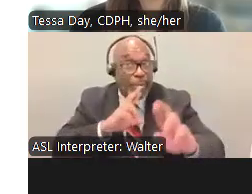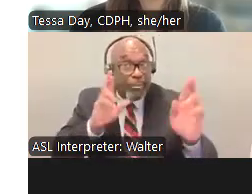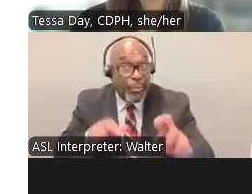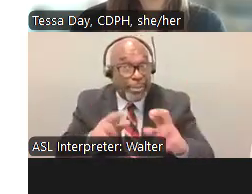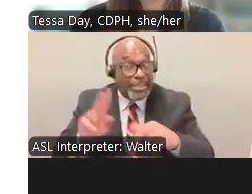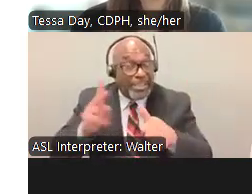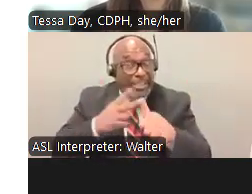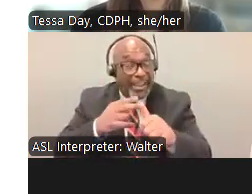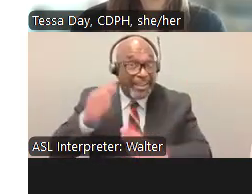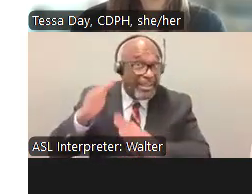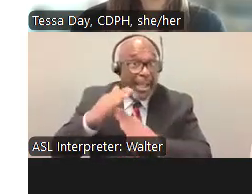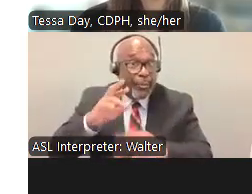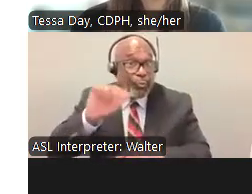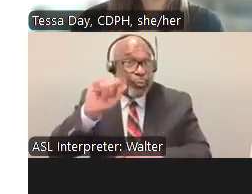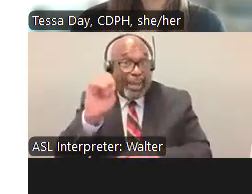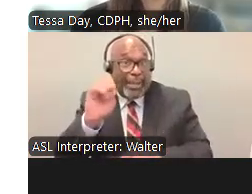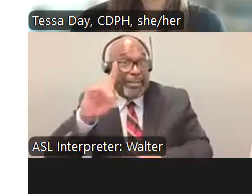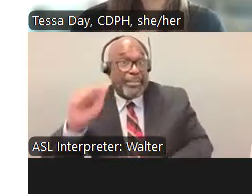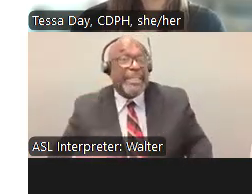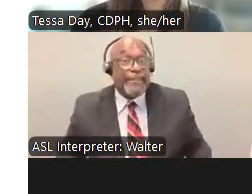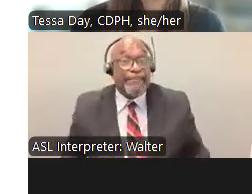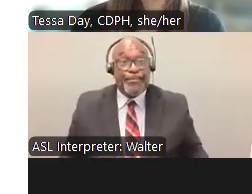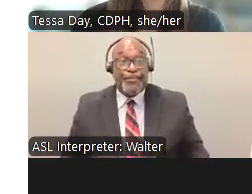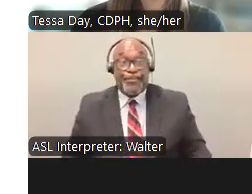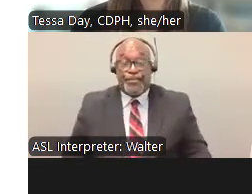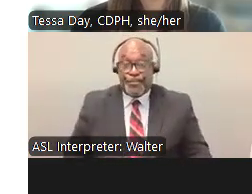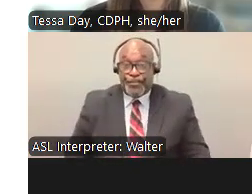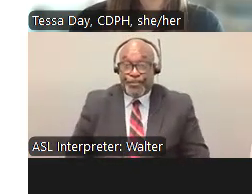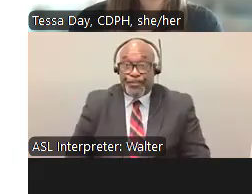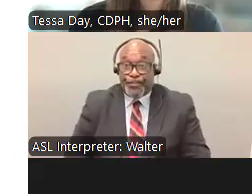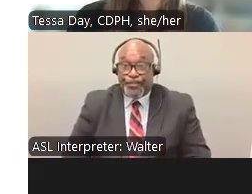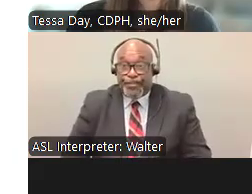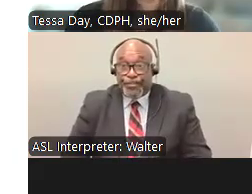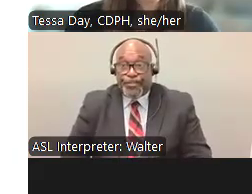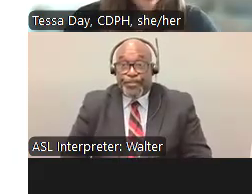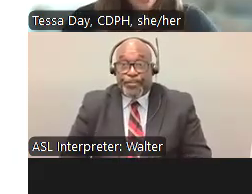13:25:43 rate of disability. 13:25:45 The types